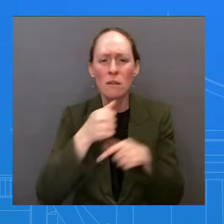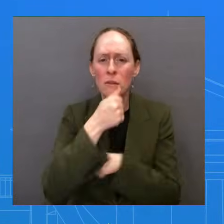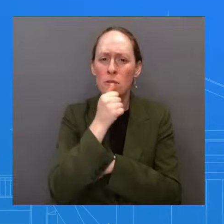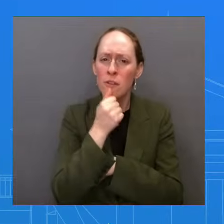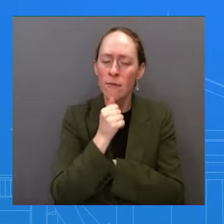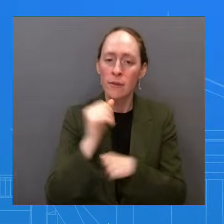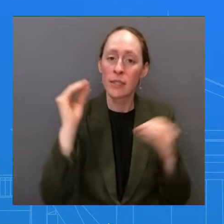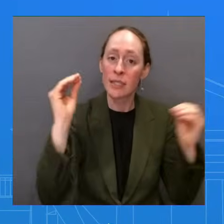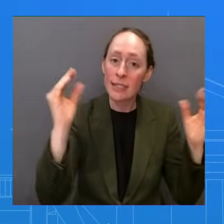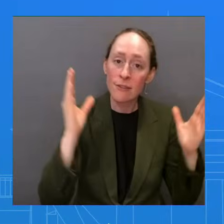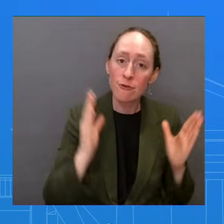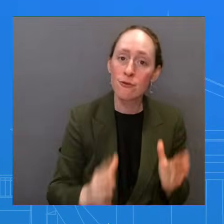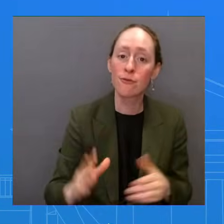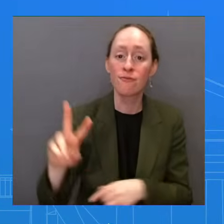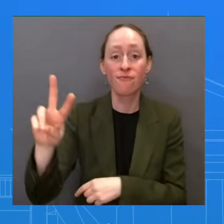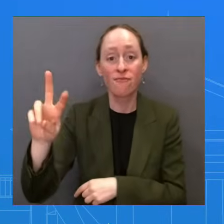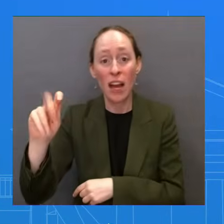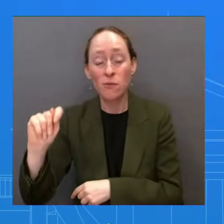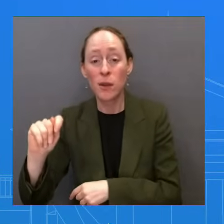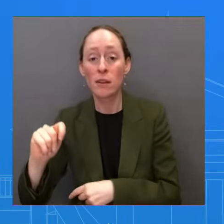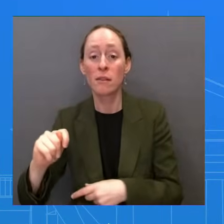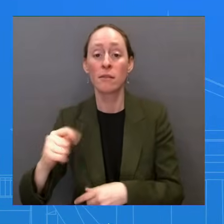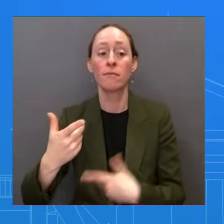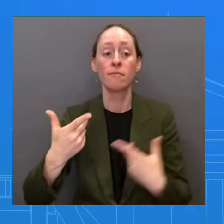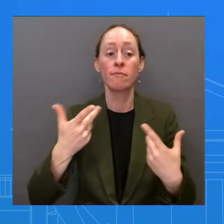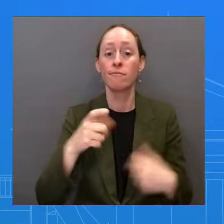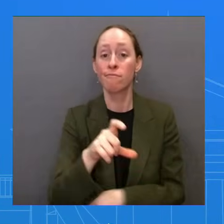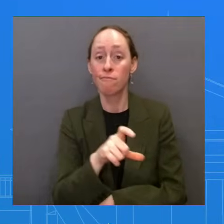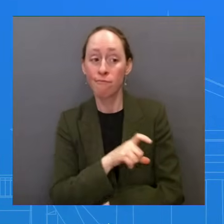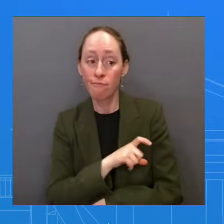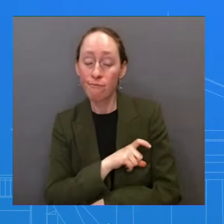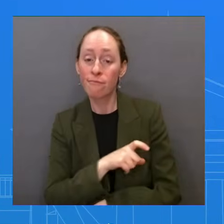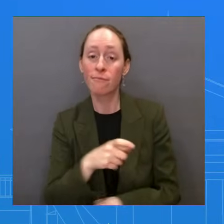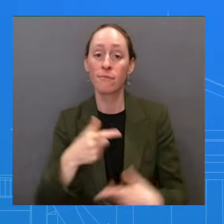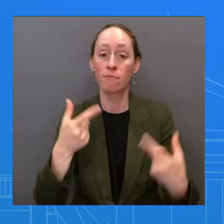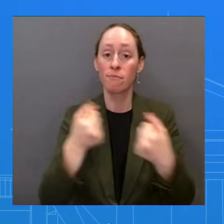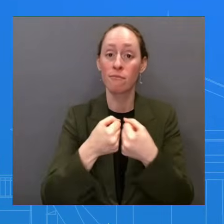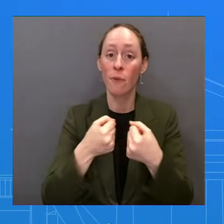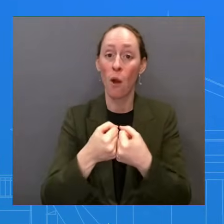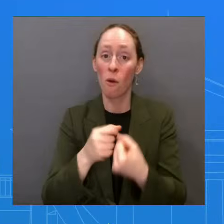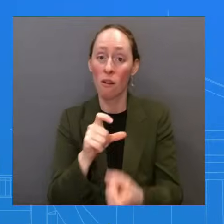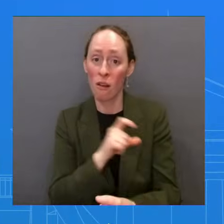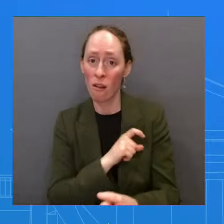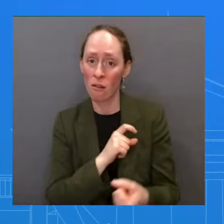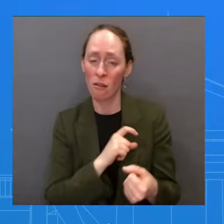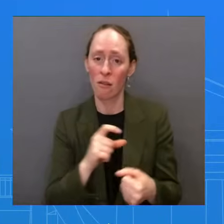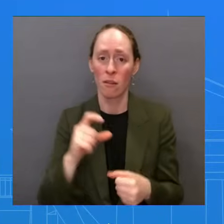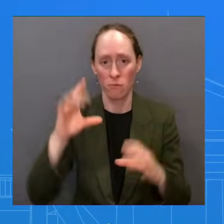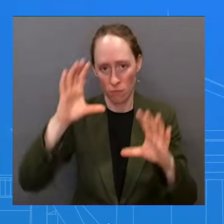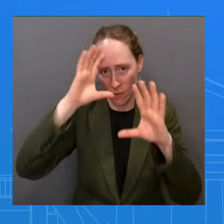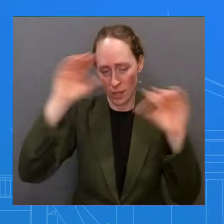President -- President Biden will not allow that to happen. With that, Seung Min, you want to take -- kick us off?